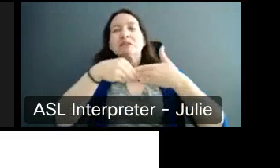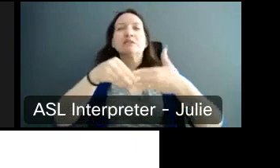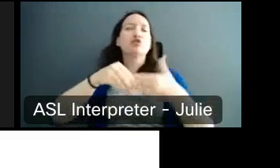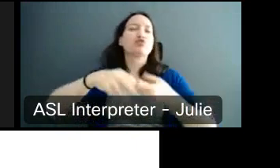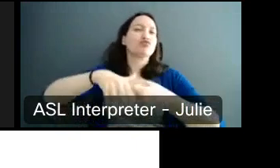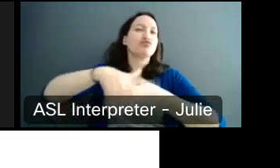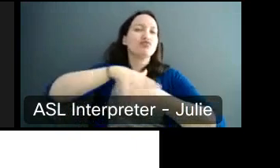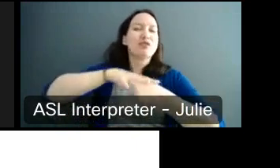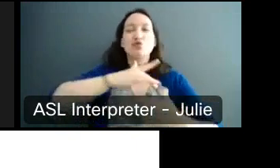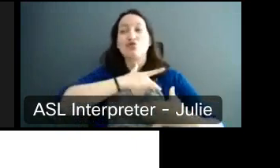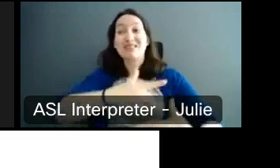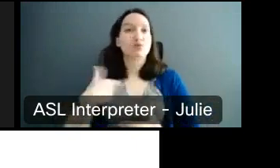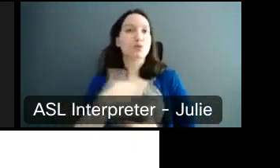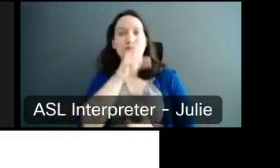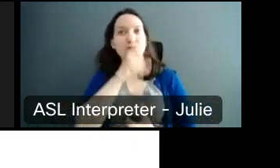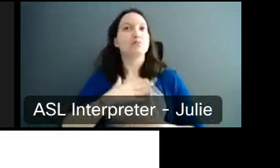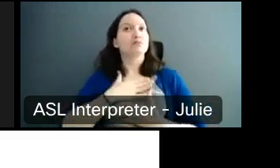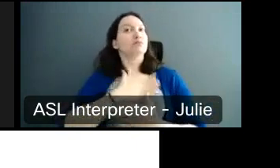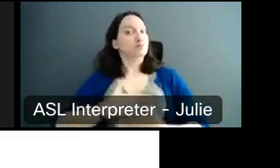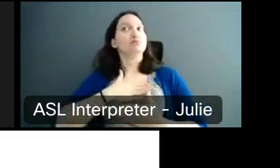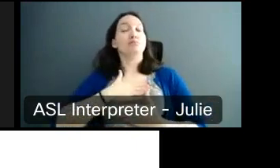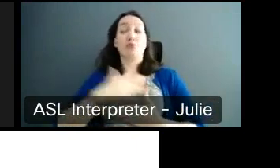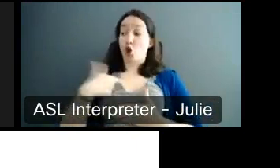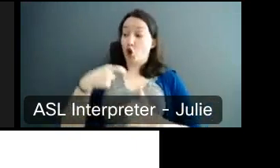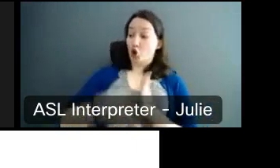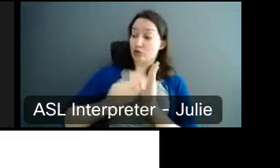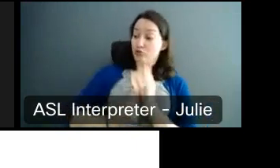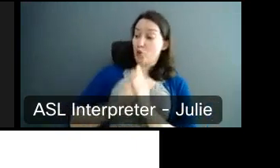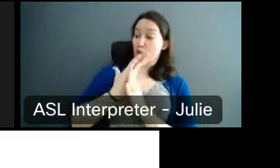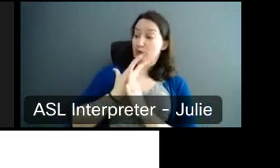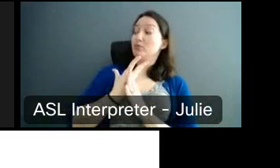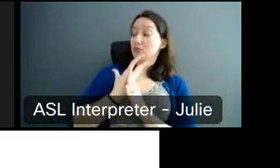But we were really pleased to see that, you know, our costs growth remains slower than others in the.